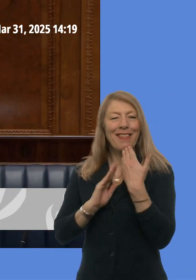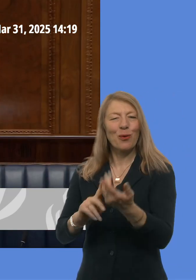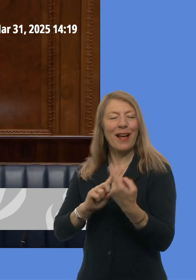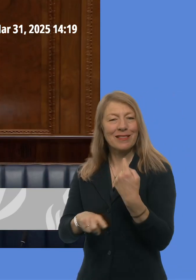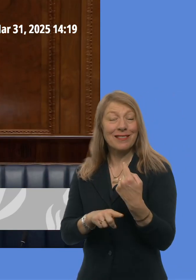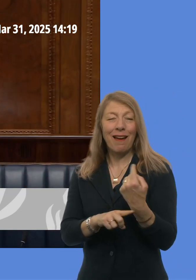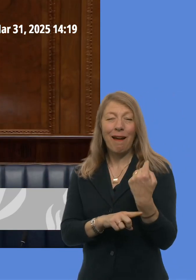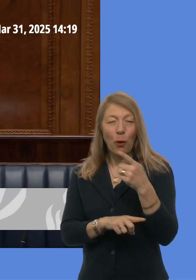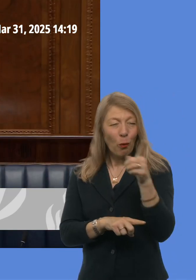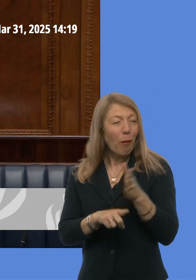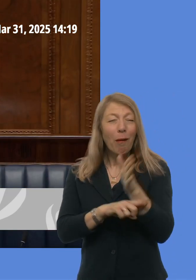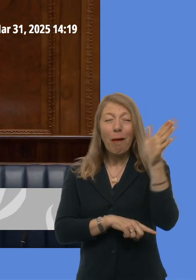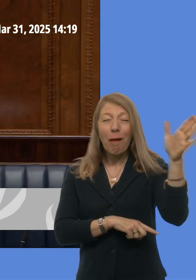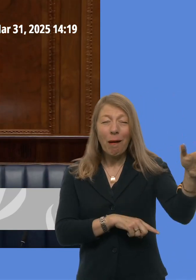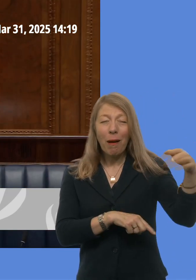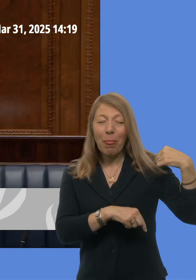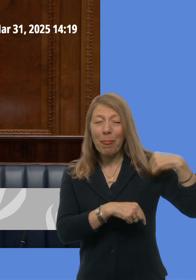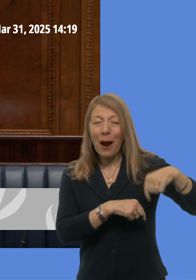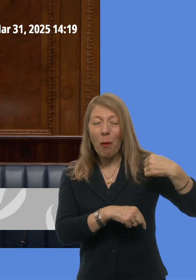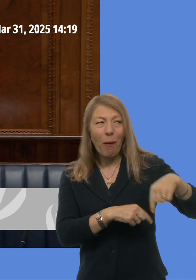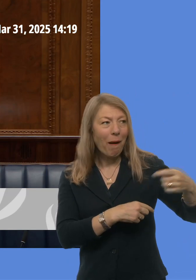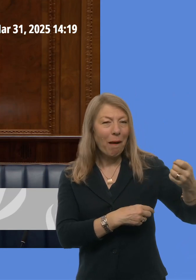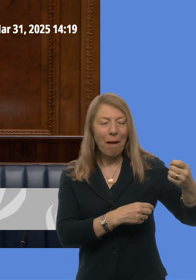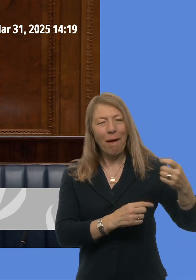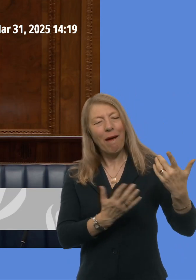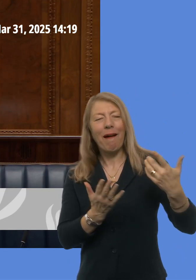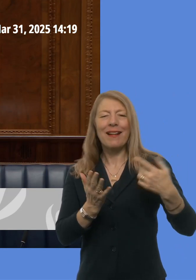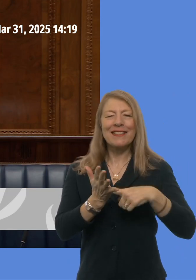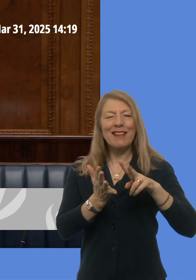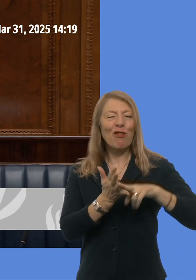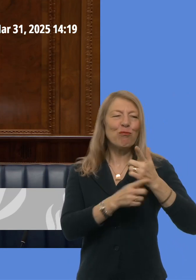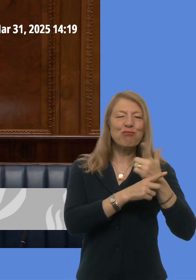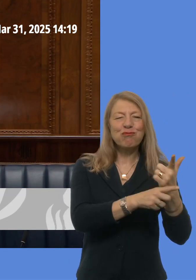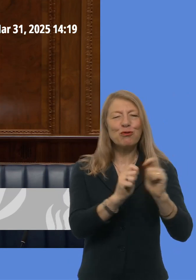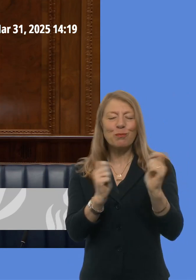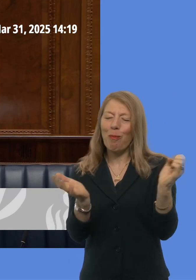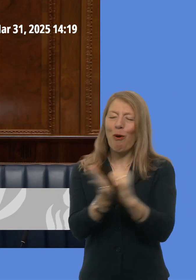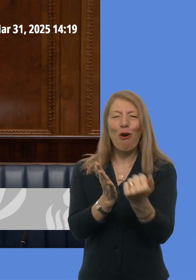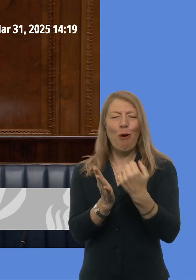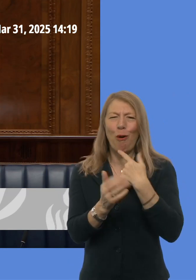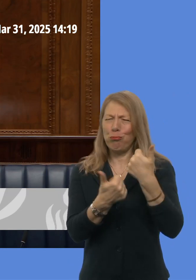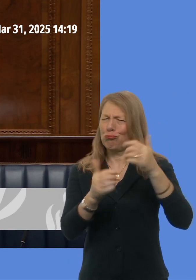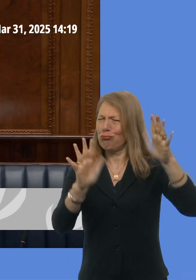Here back home was a credit for those who turned up and spoke up for Northern Ireland. Can the Deputy First Minister outline how important